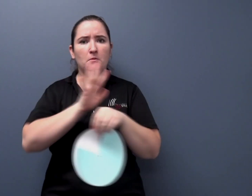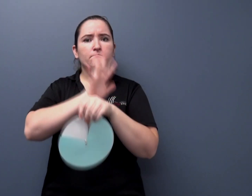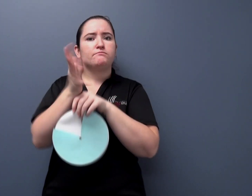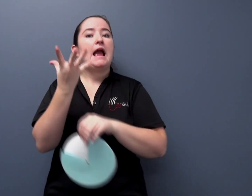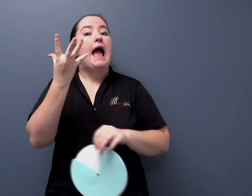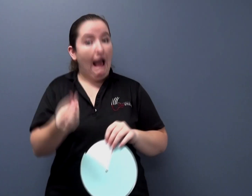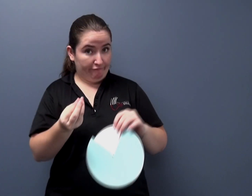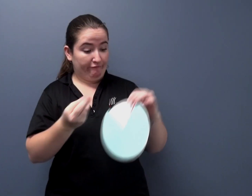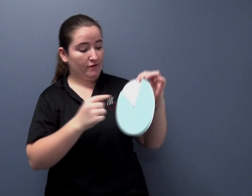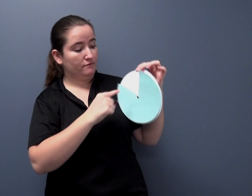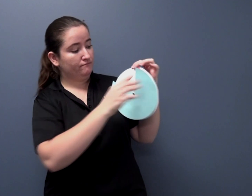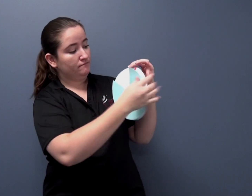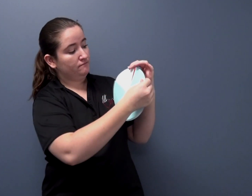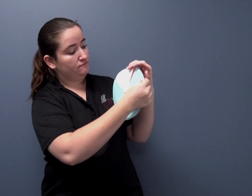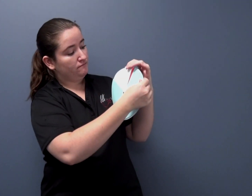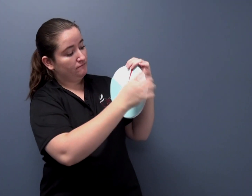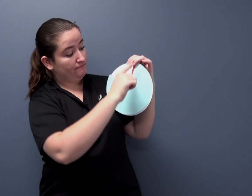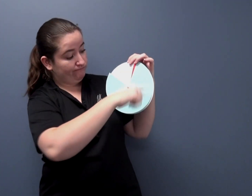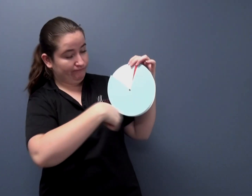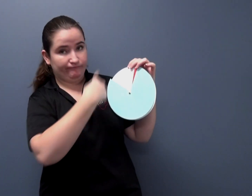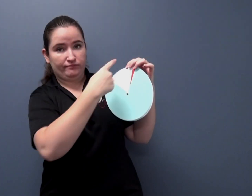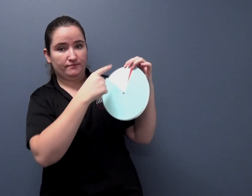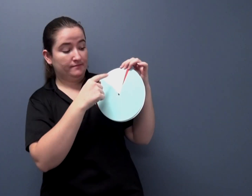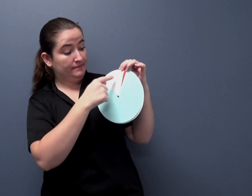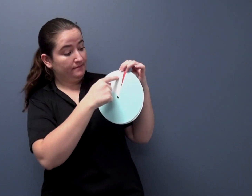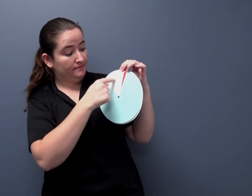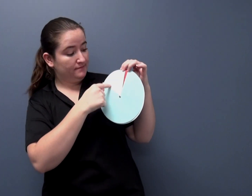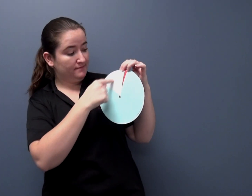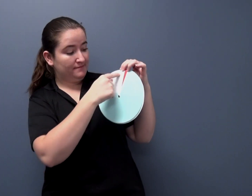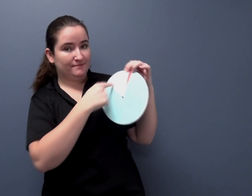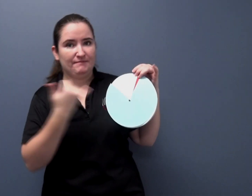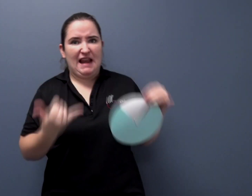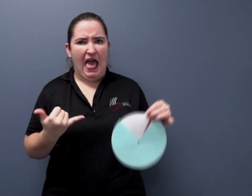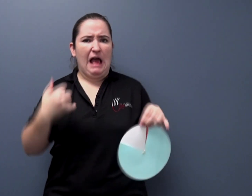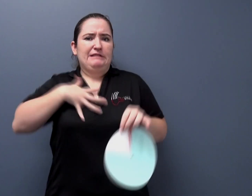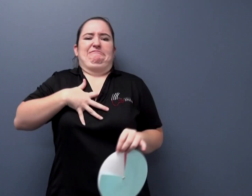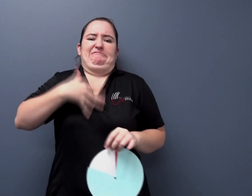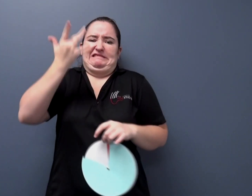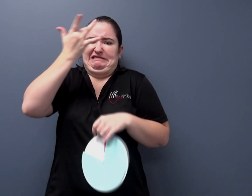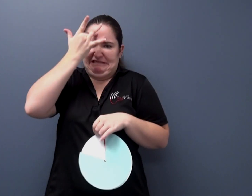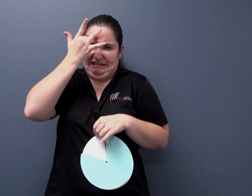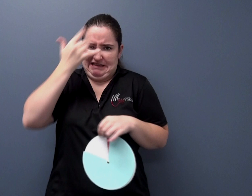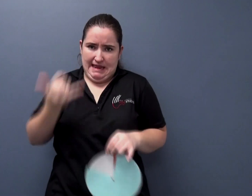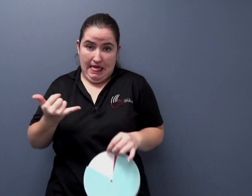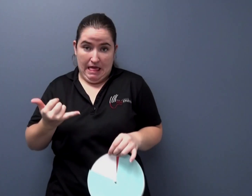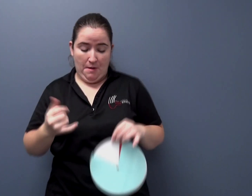The total amount of people who has coronavirus is on the graph. The White part is how many people are currently sick.